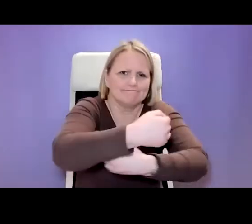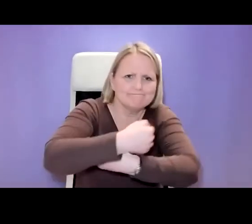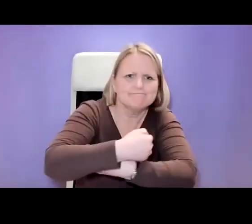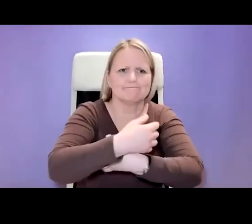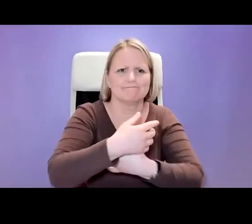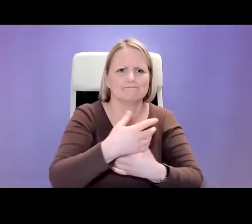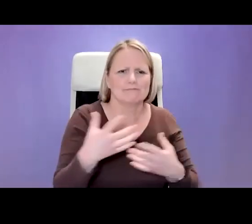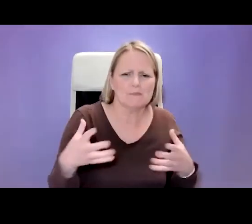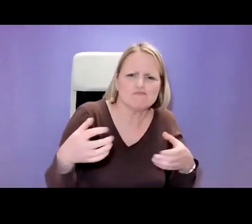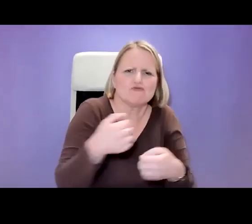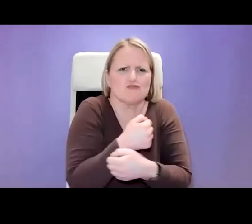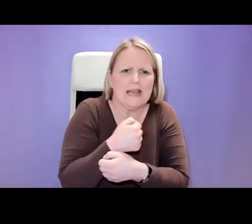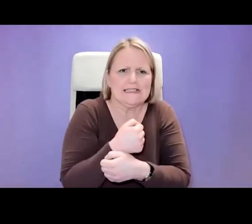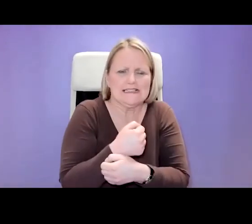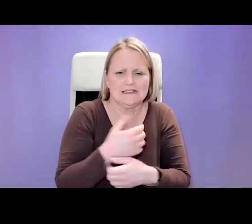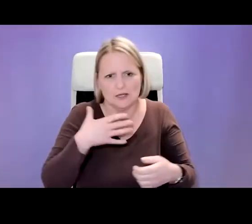That is surprise wonder and discovery